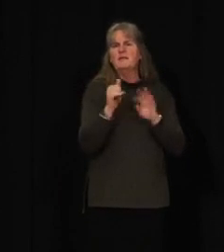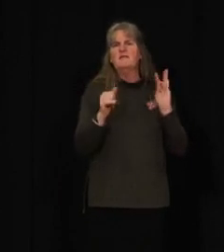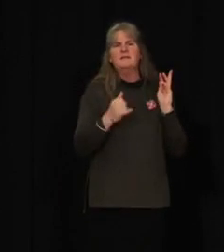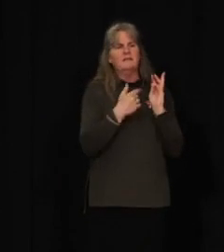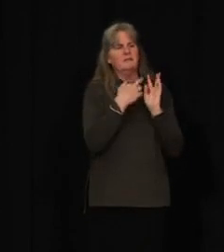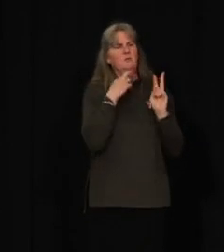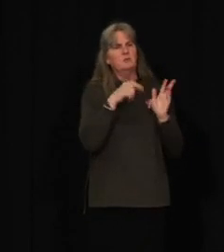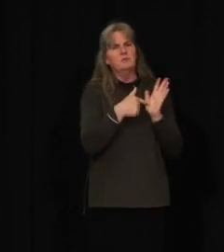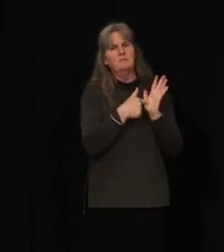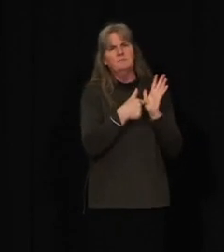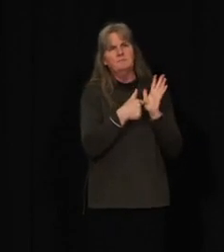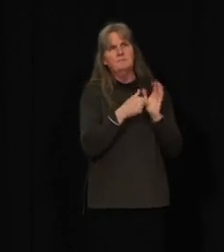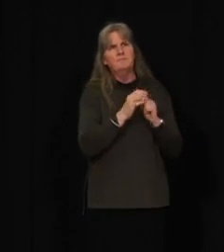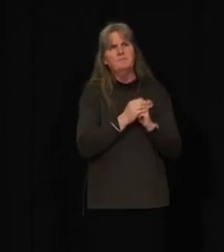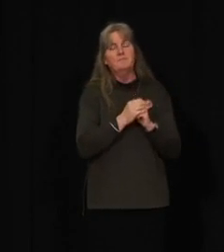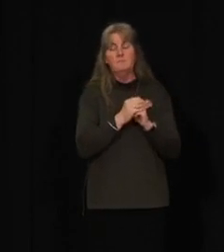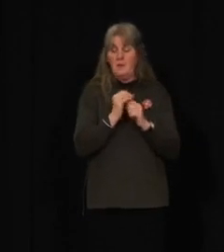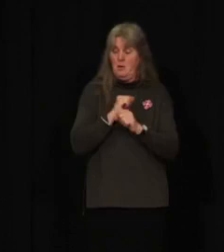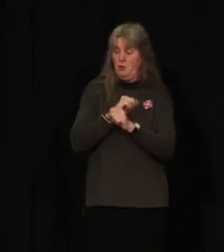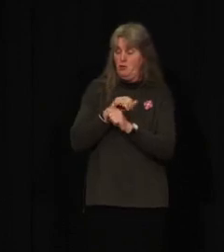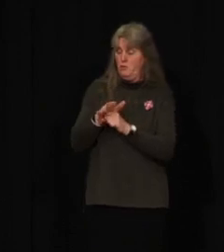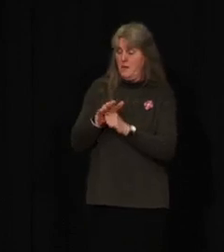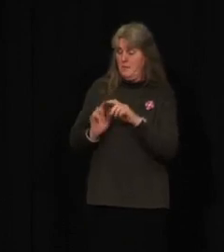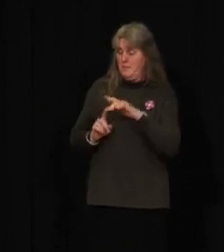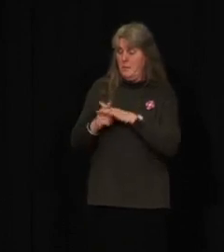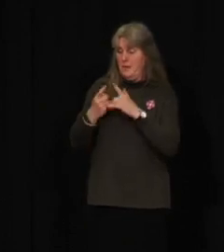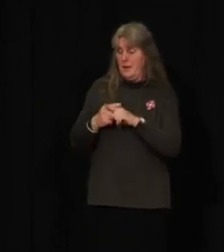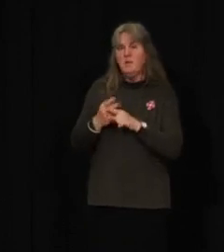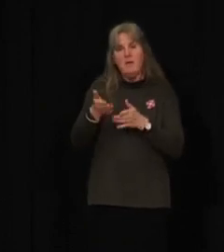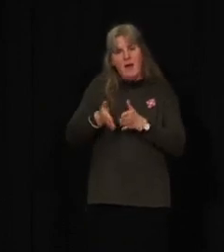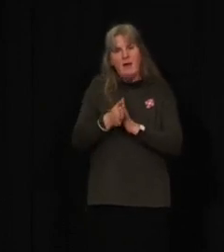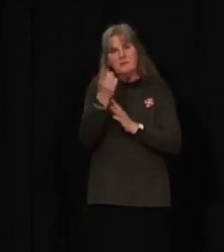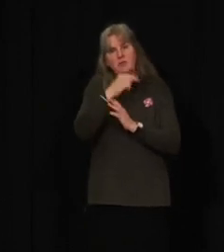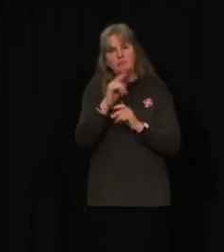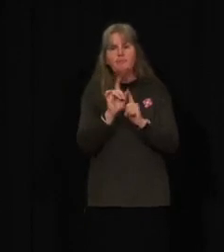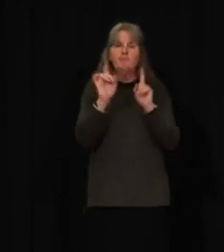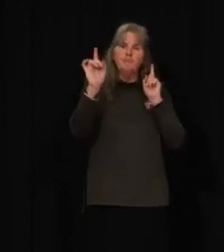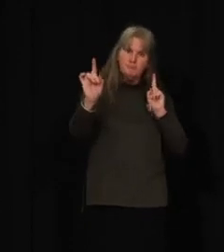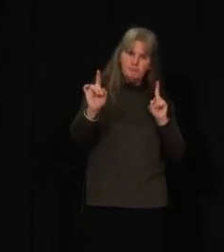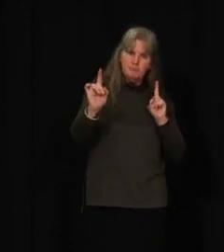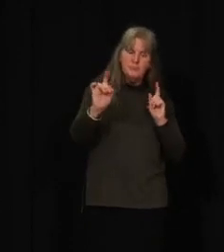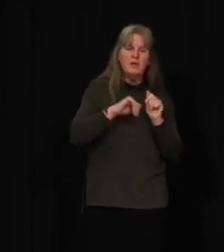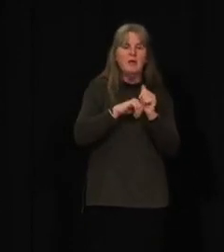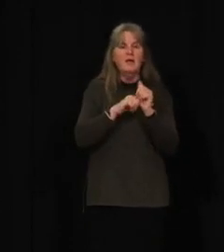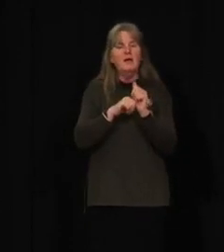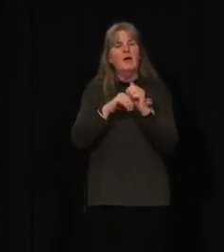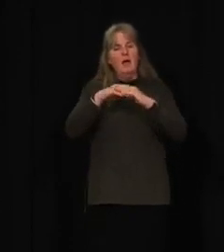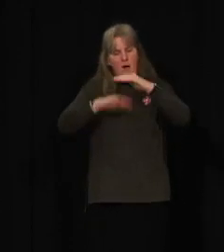As a result of the pandemic, we have asked Yukoners to maintain physical distancing back avoid gatherings of more than ten